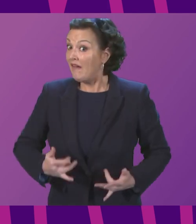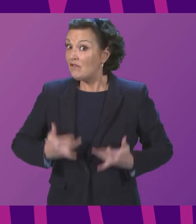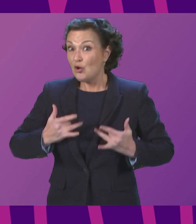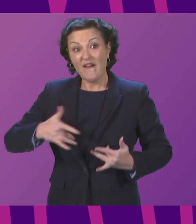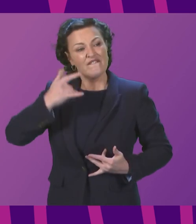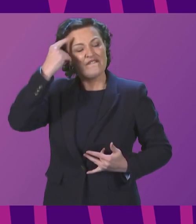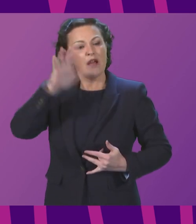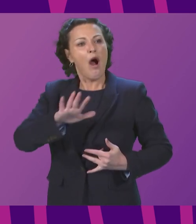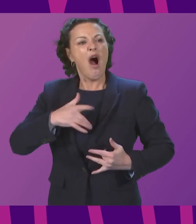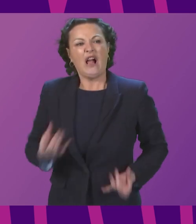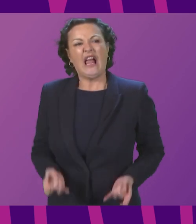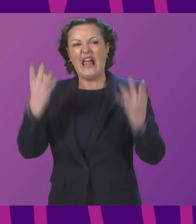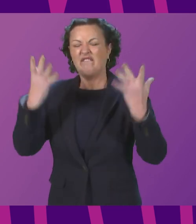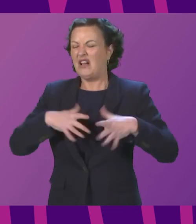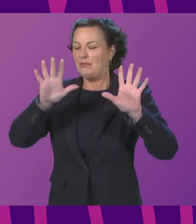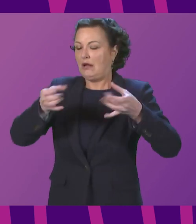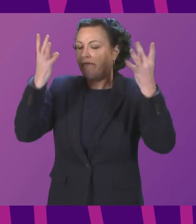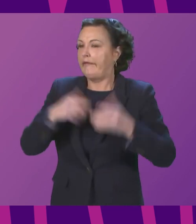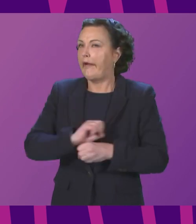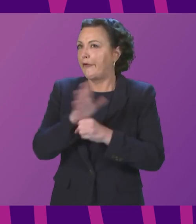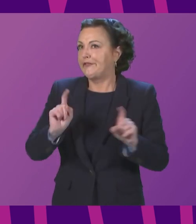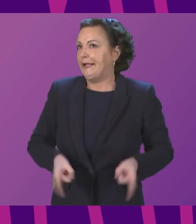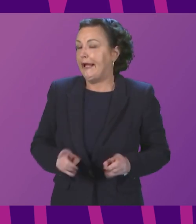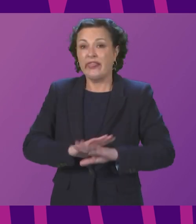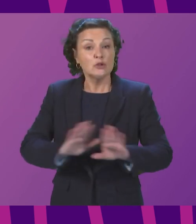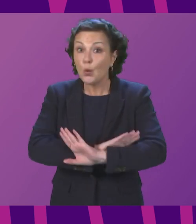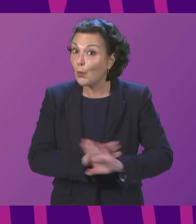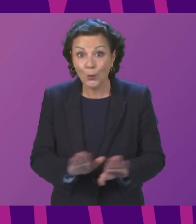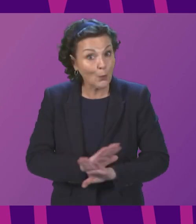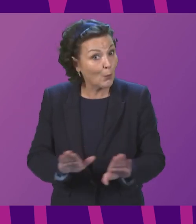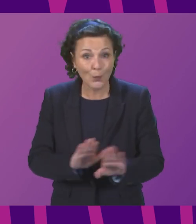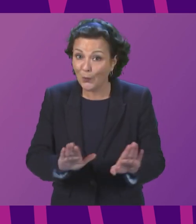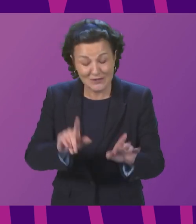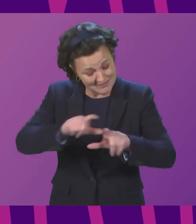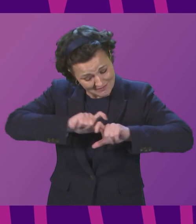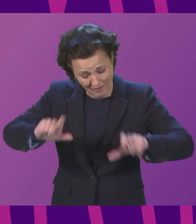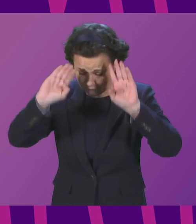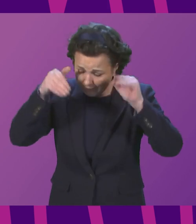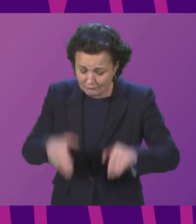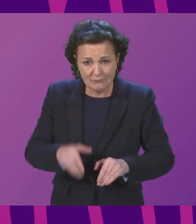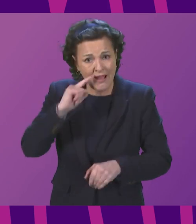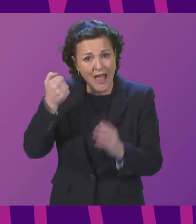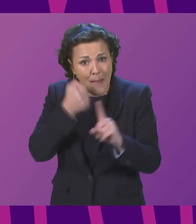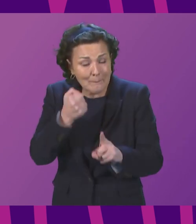to control Covid completely; its impact on individual health and on our collective wellbeing